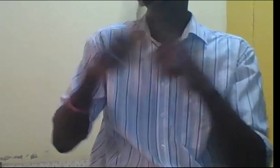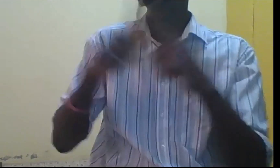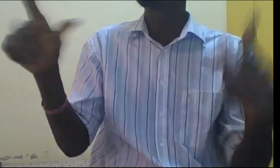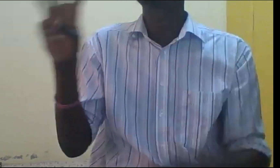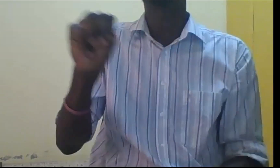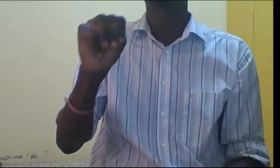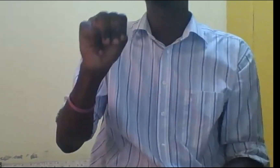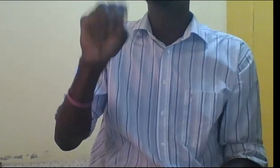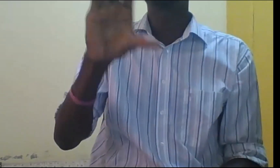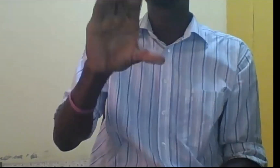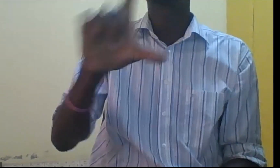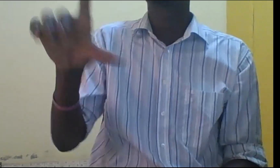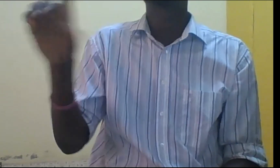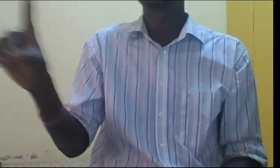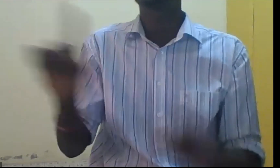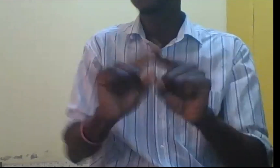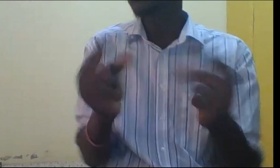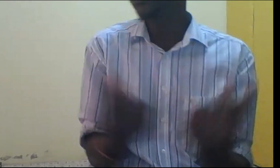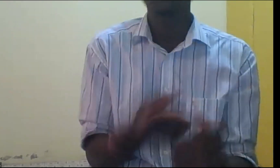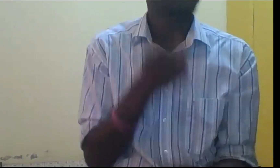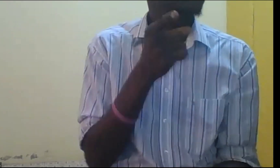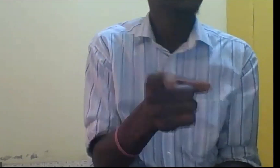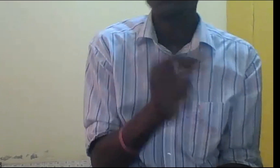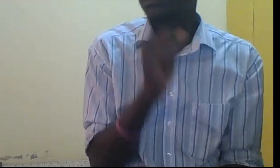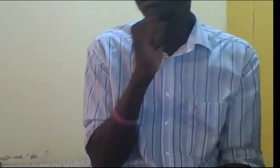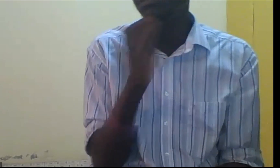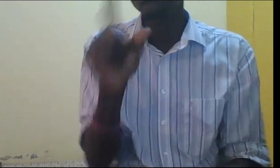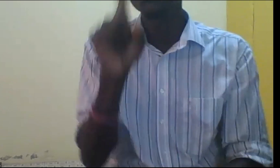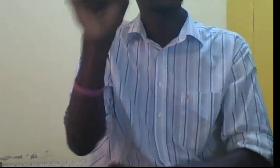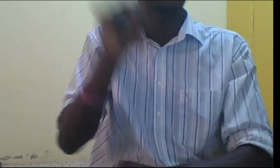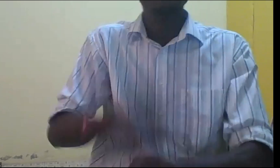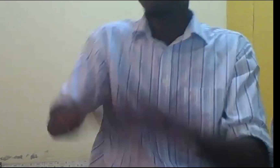This is not a one time conversation, as John said, this is an ongoing journey.